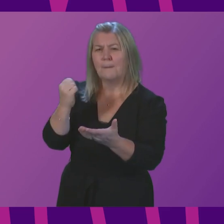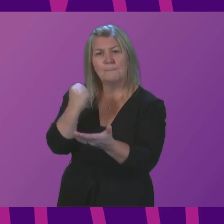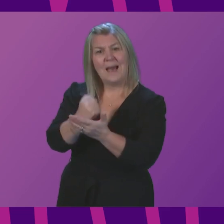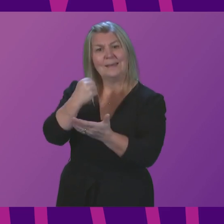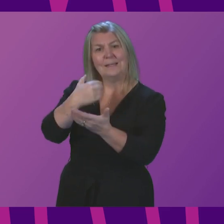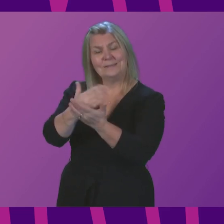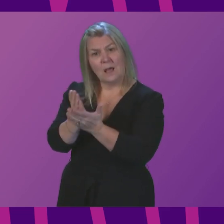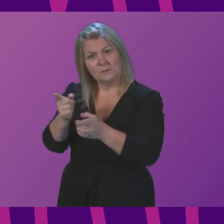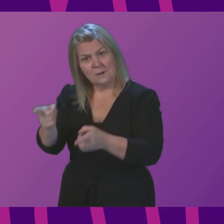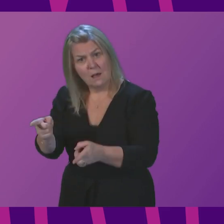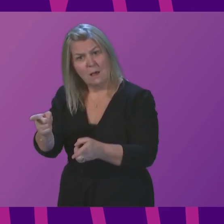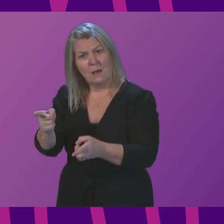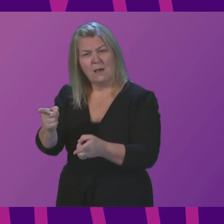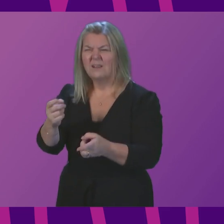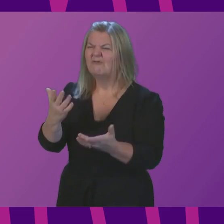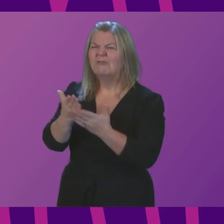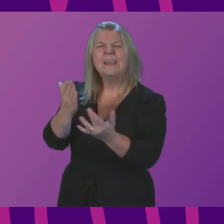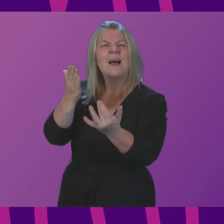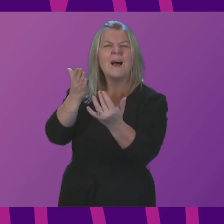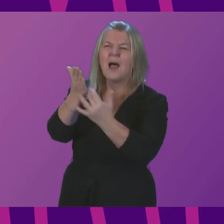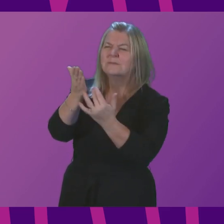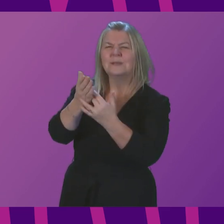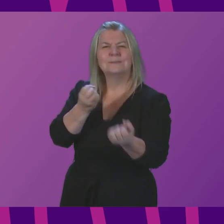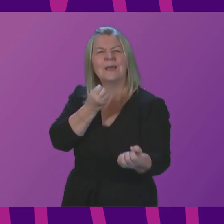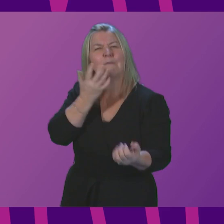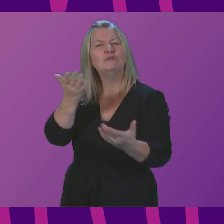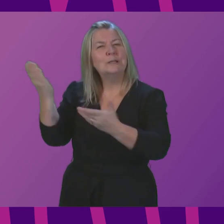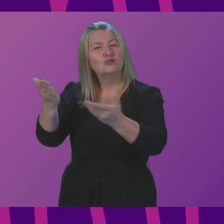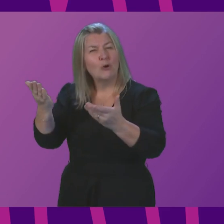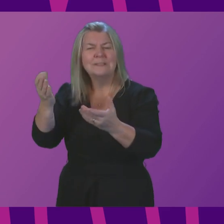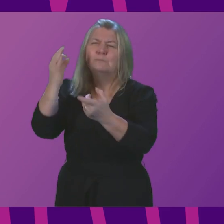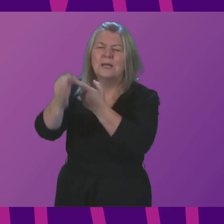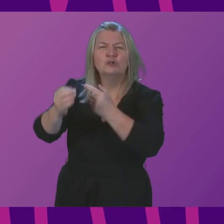particularly for rural, digitally excluded and vulnerable customers.